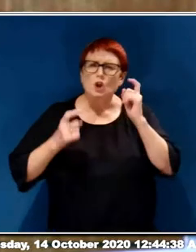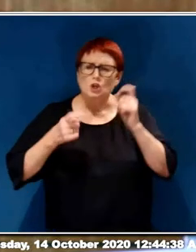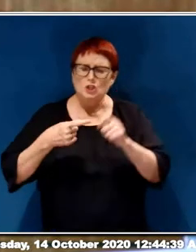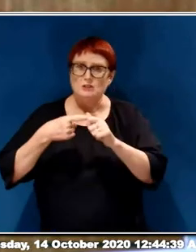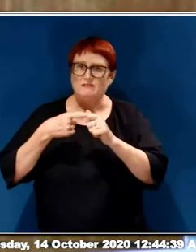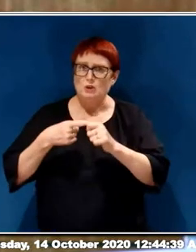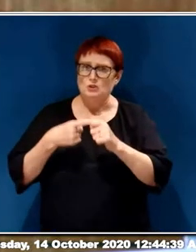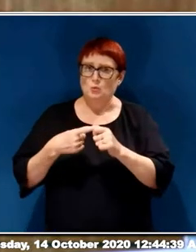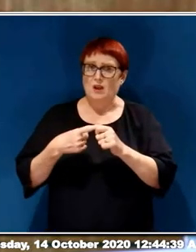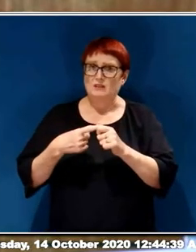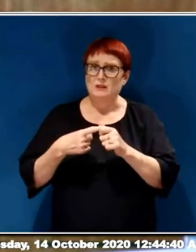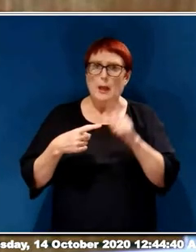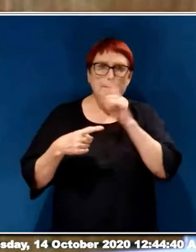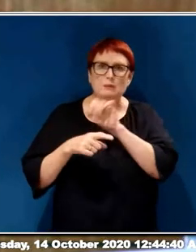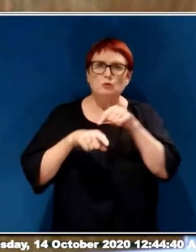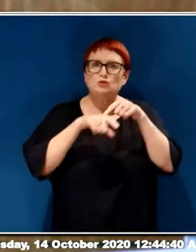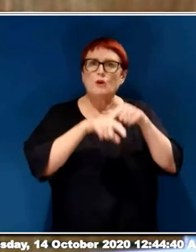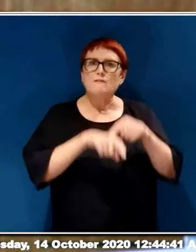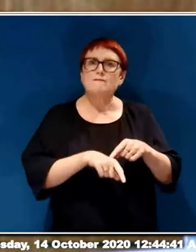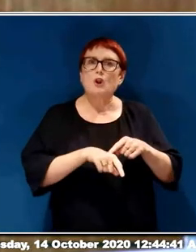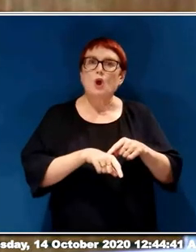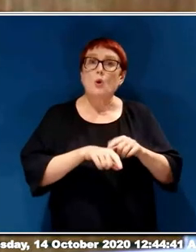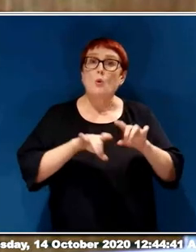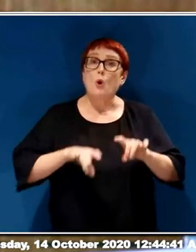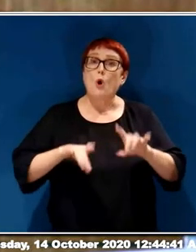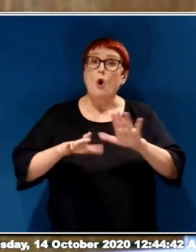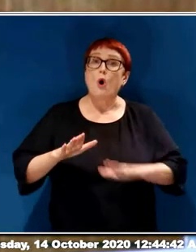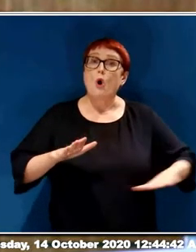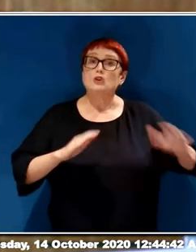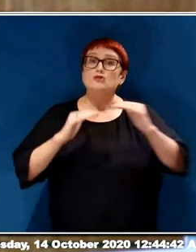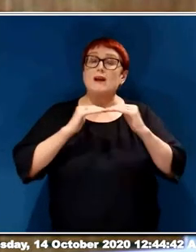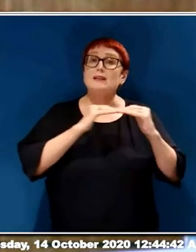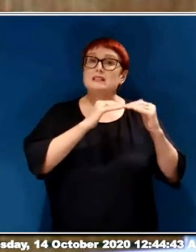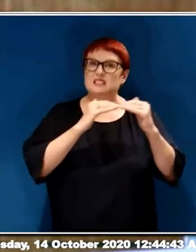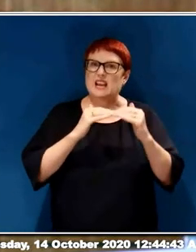national standards are perfectly clear that consultation with a student and/or